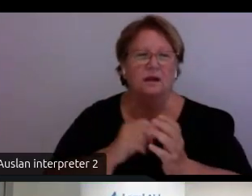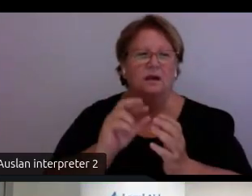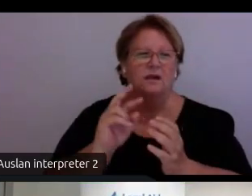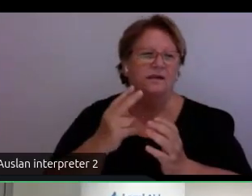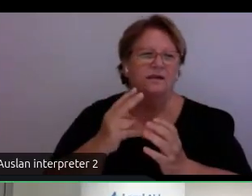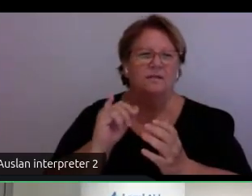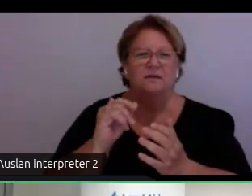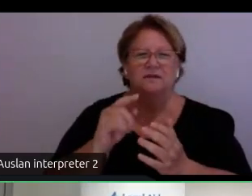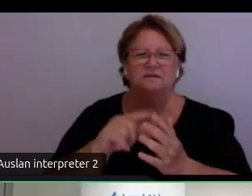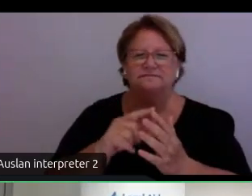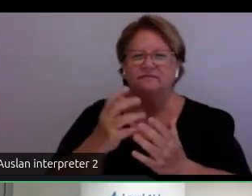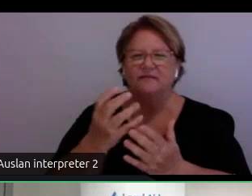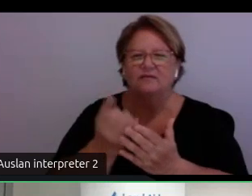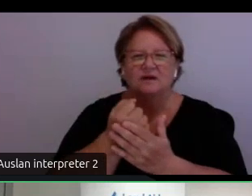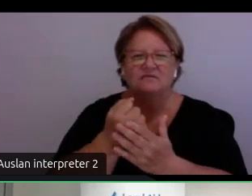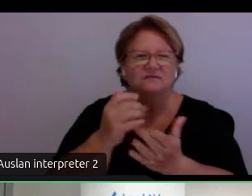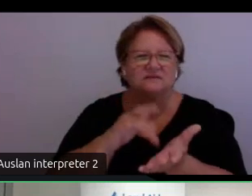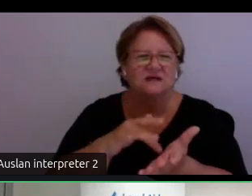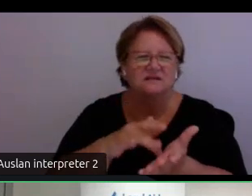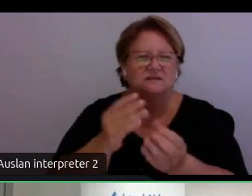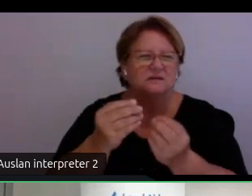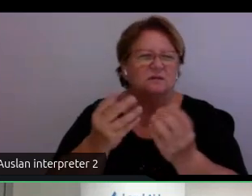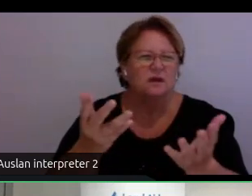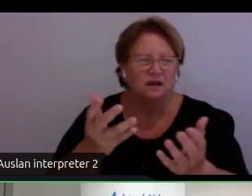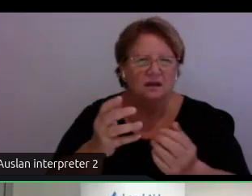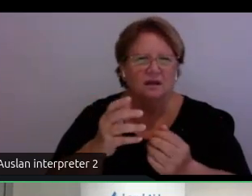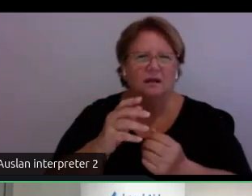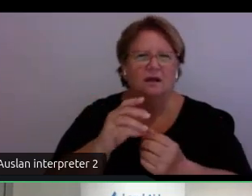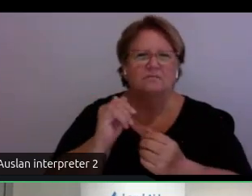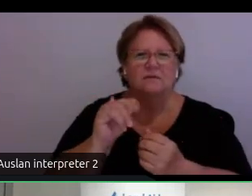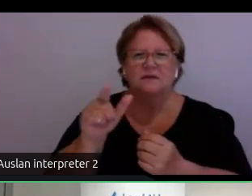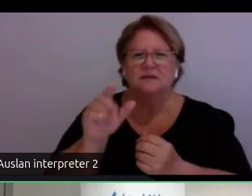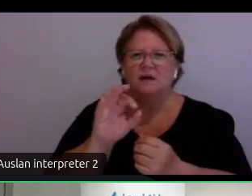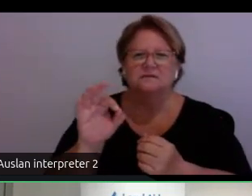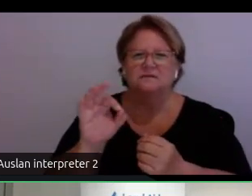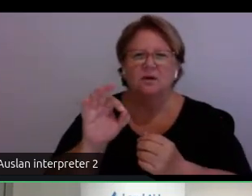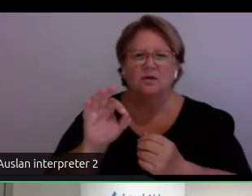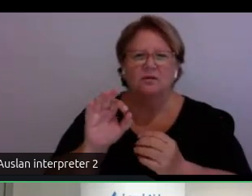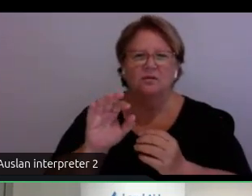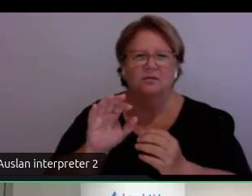let's say a recovery centre or where they're able to go that's safe doesn't necessarily accommodate